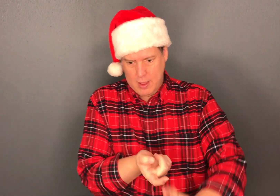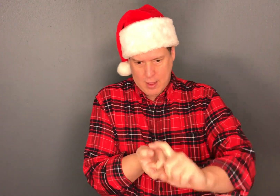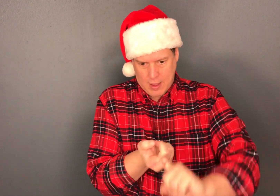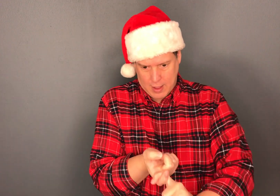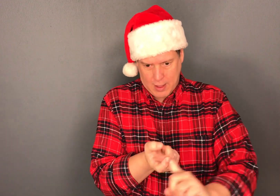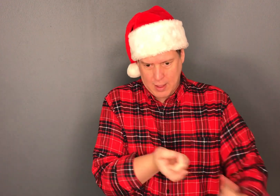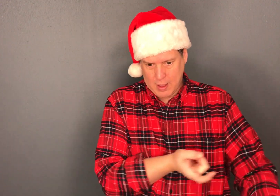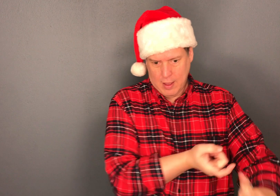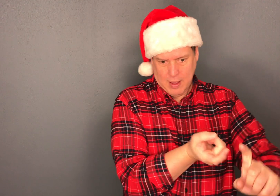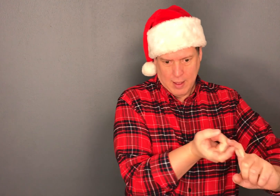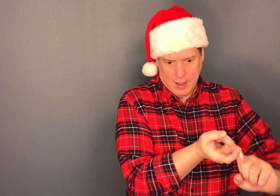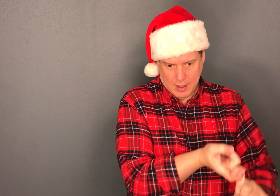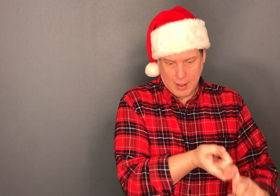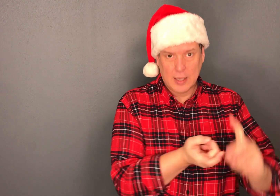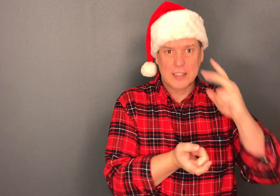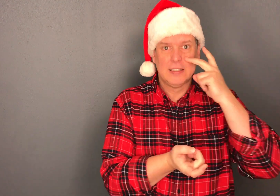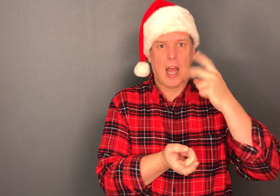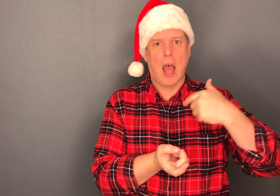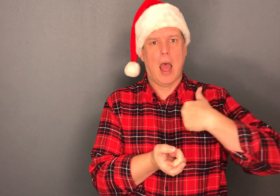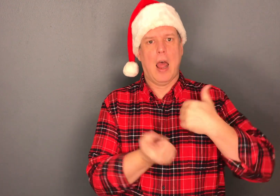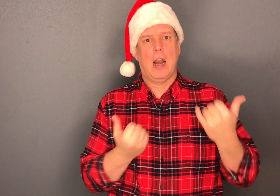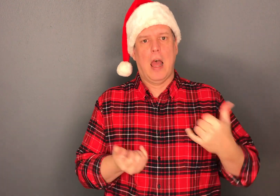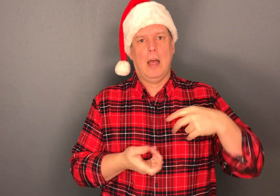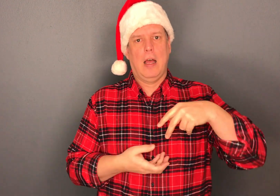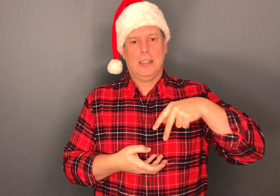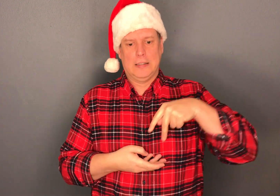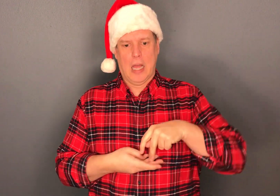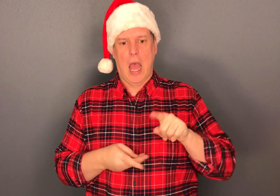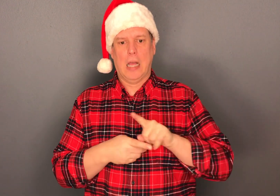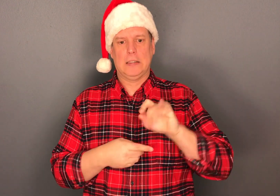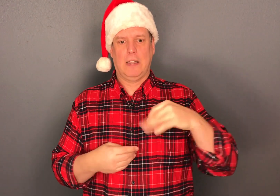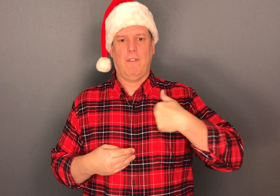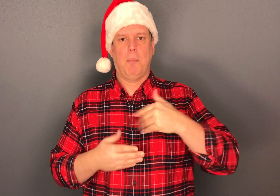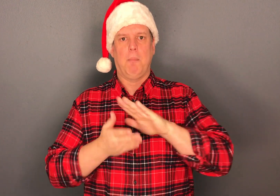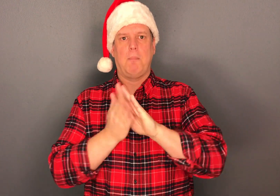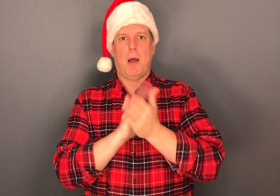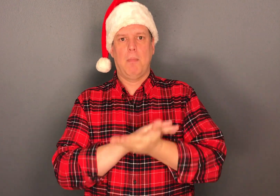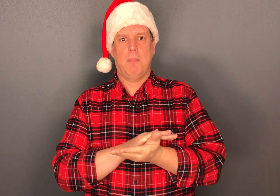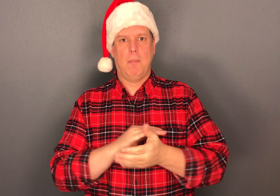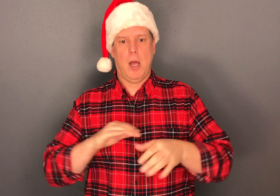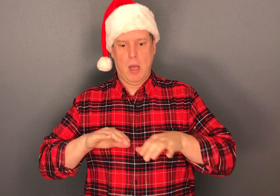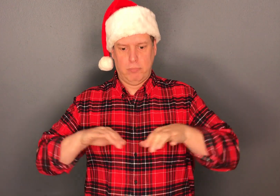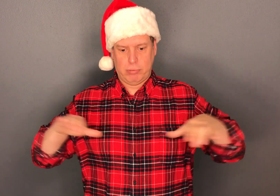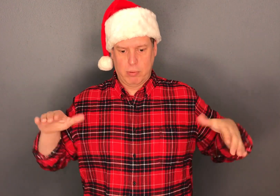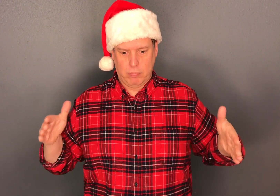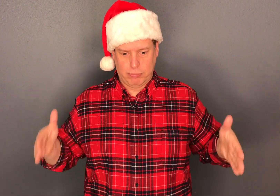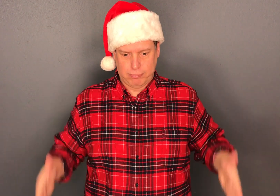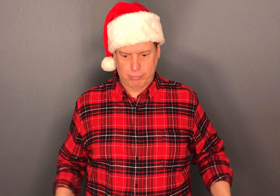fireplace and then the hooks are hanging on you the fireplace mantel so if you're